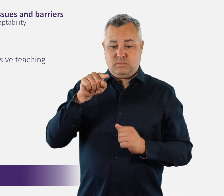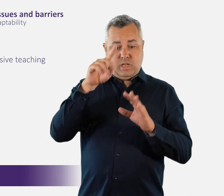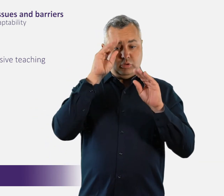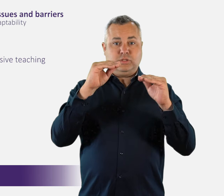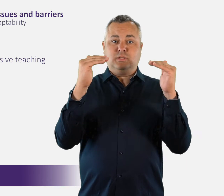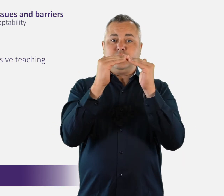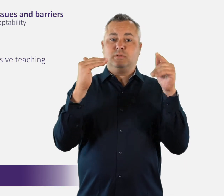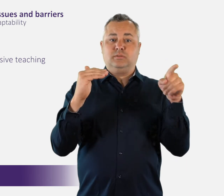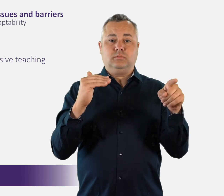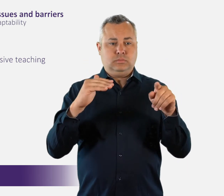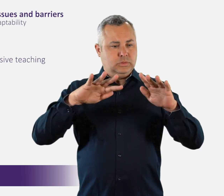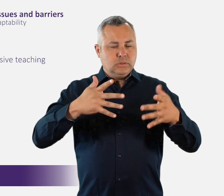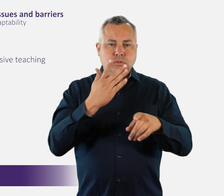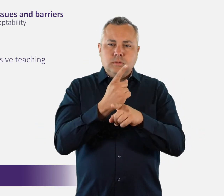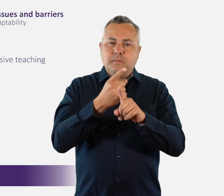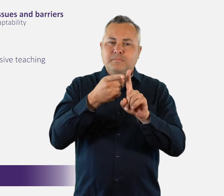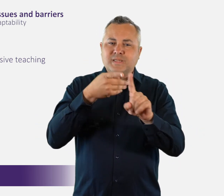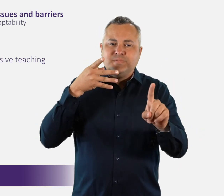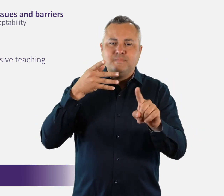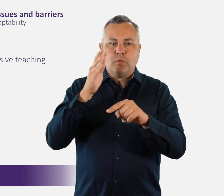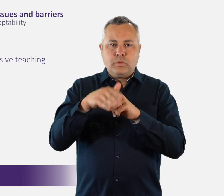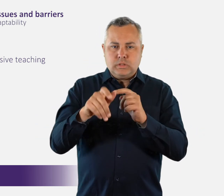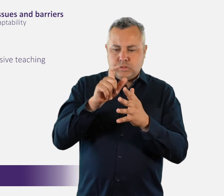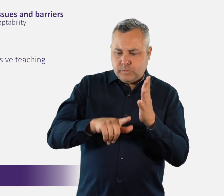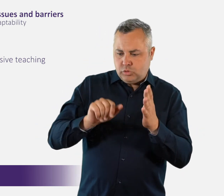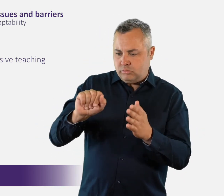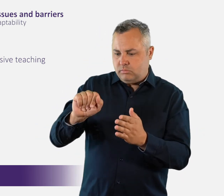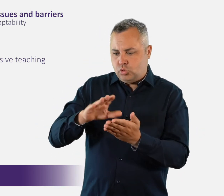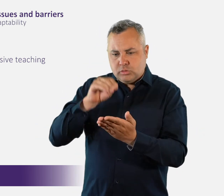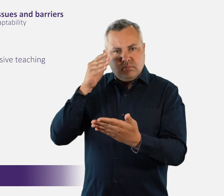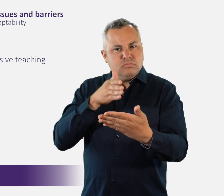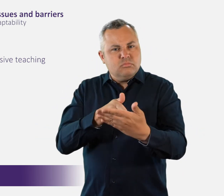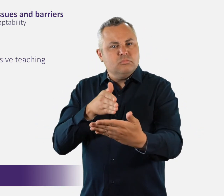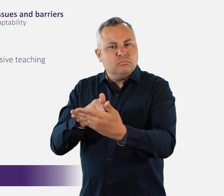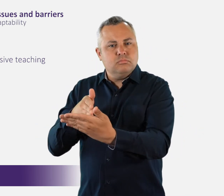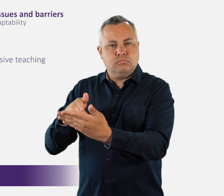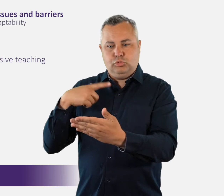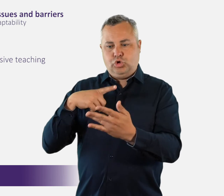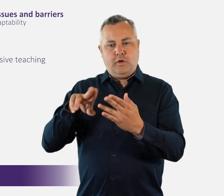The Education Standards do not directly address the intersectional -